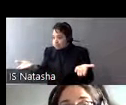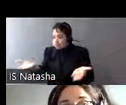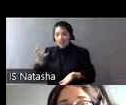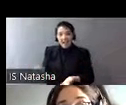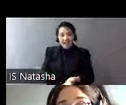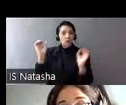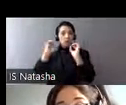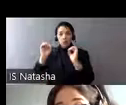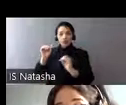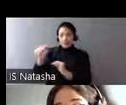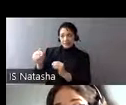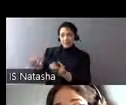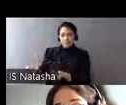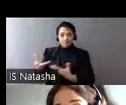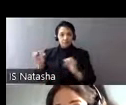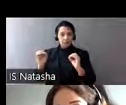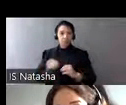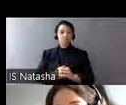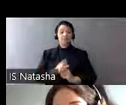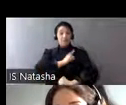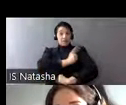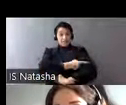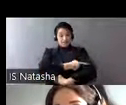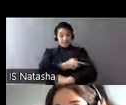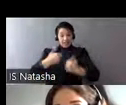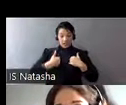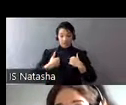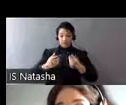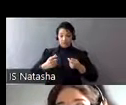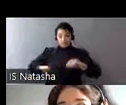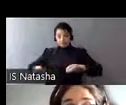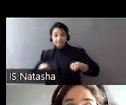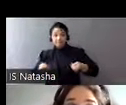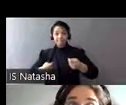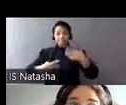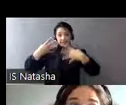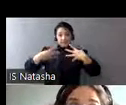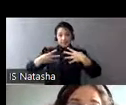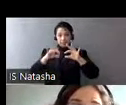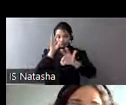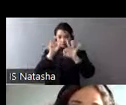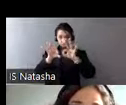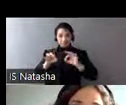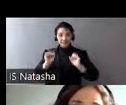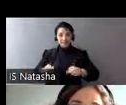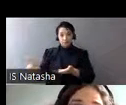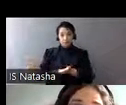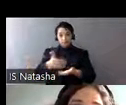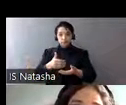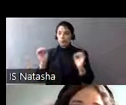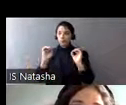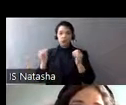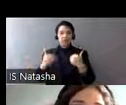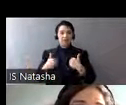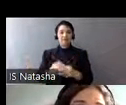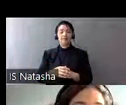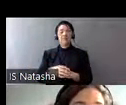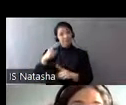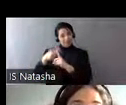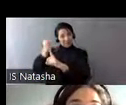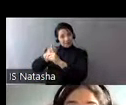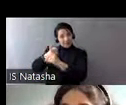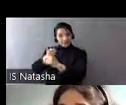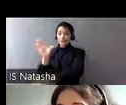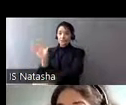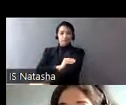There wasn't capacity for OPDs to develop their own data and advocate on the subject.